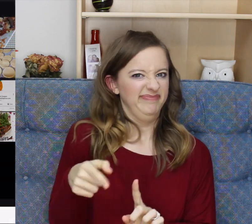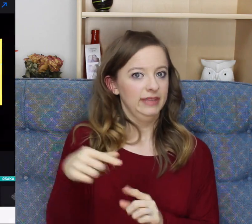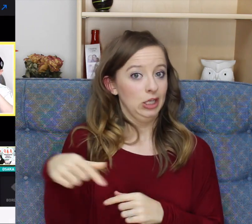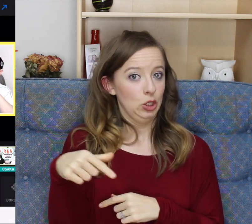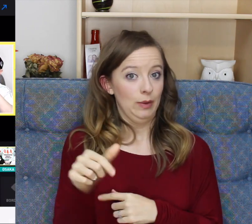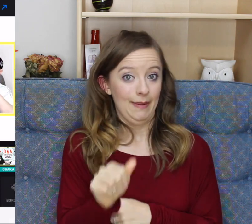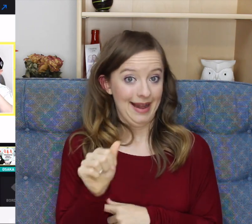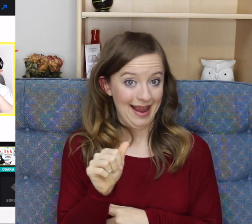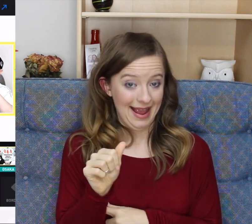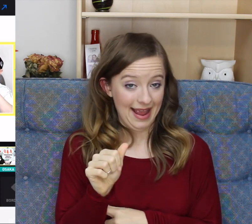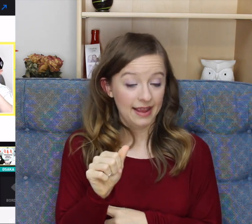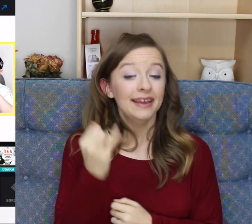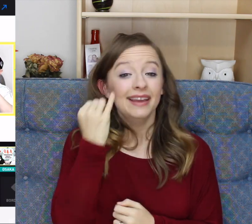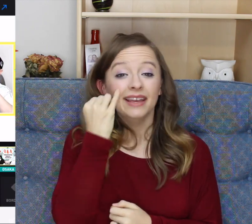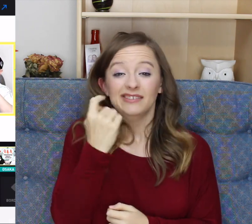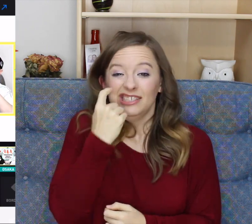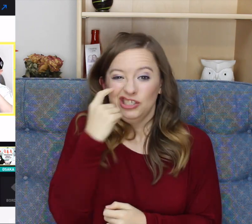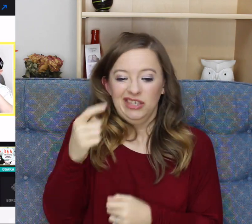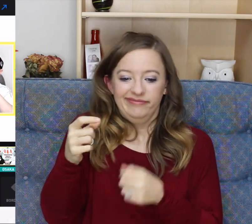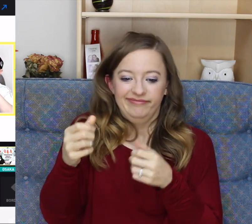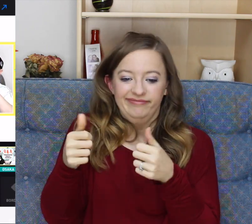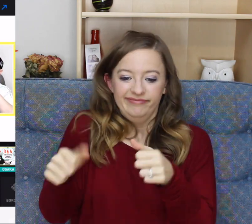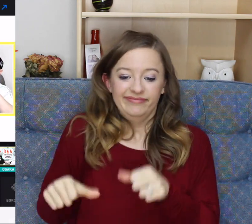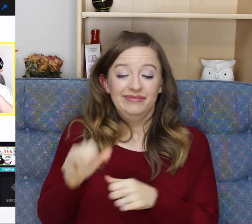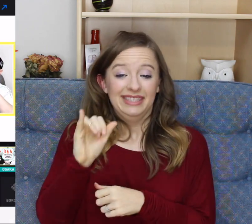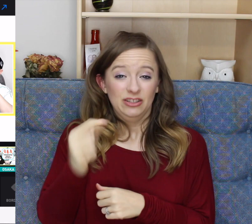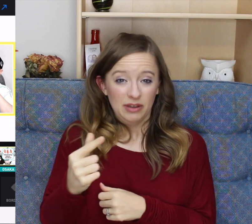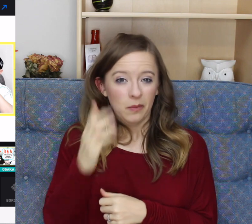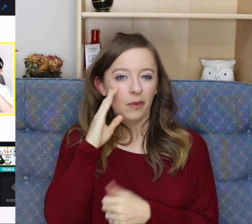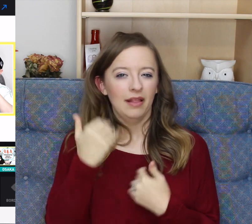for instance if I do this Q and A. If you just put on Instagram,